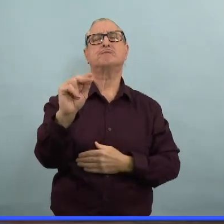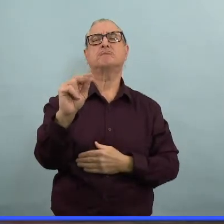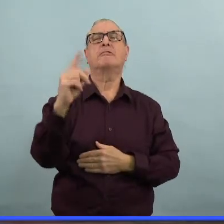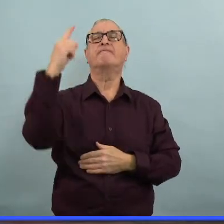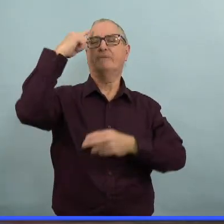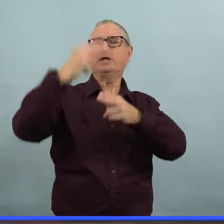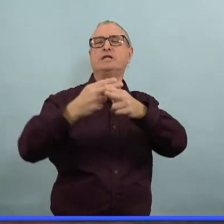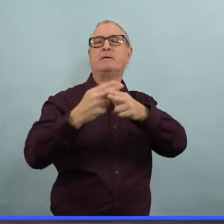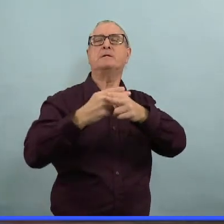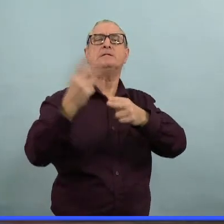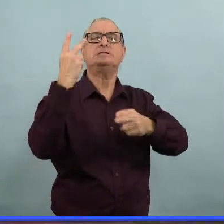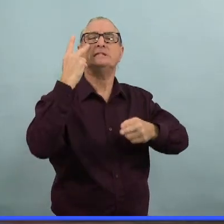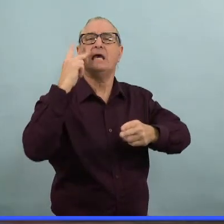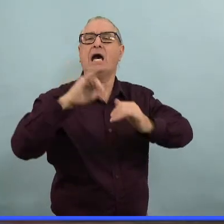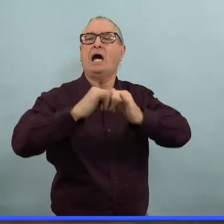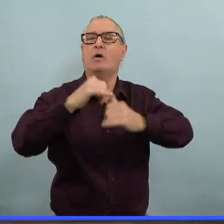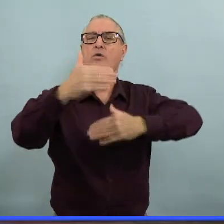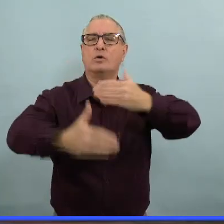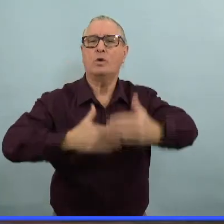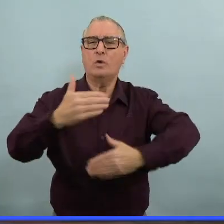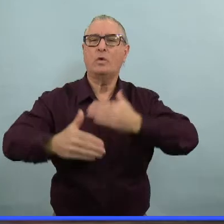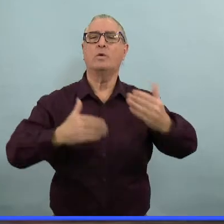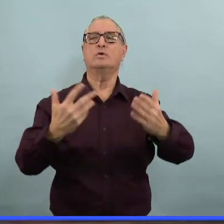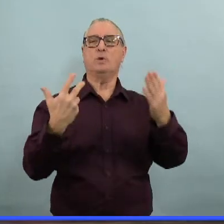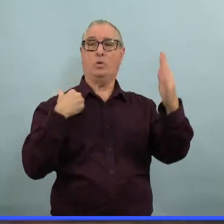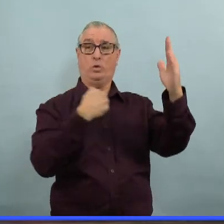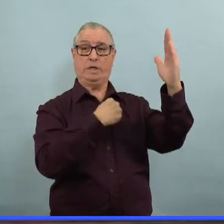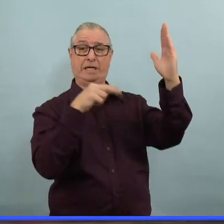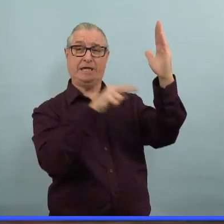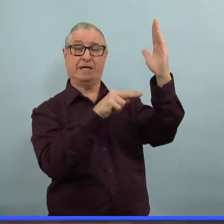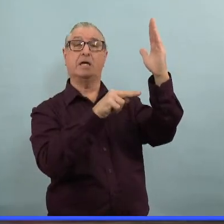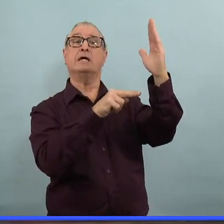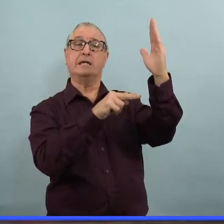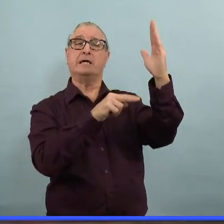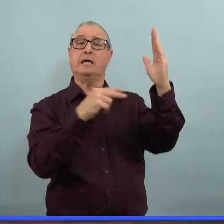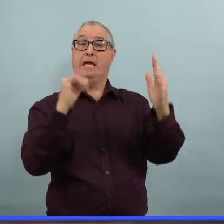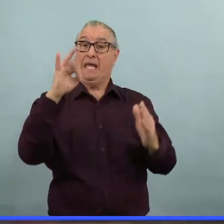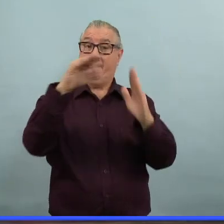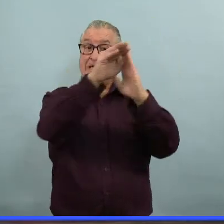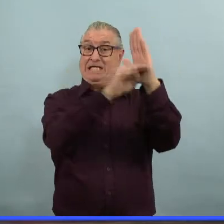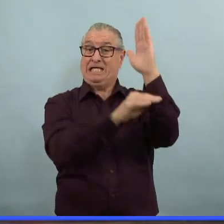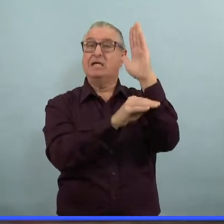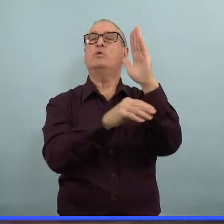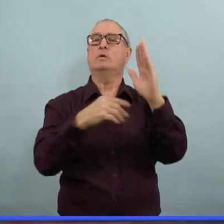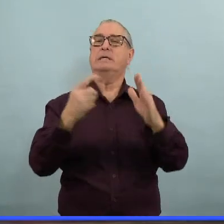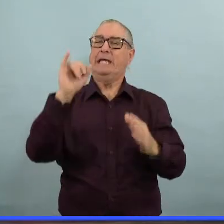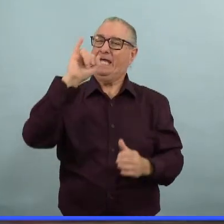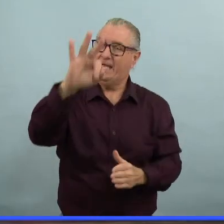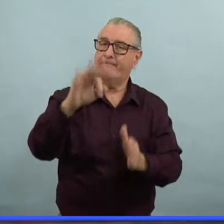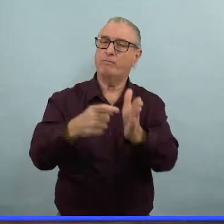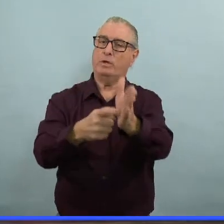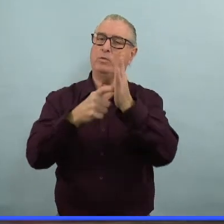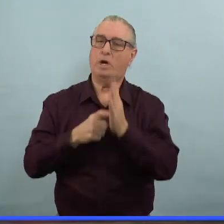required so uh the place we're at right now we are recommending that uh new public health